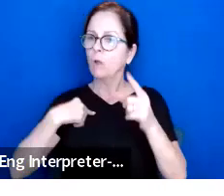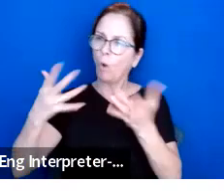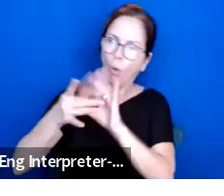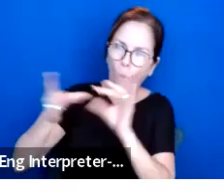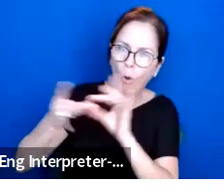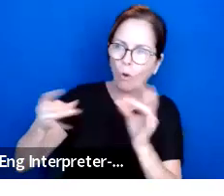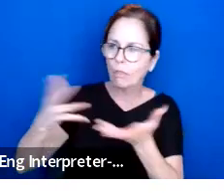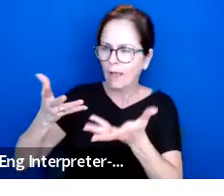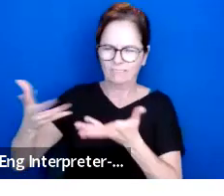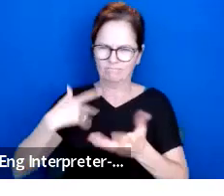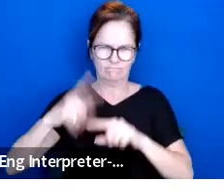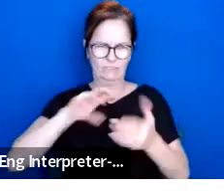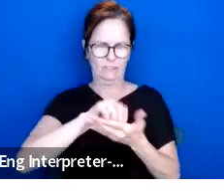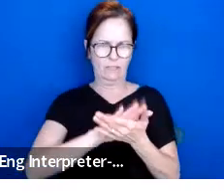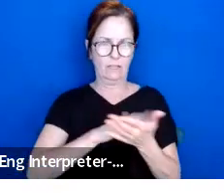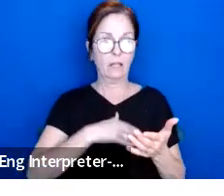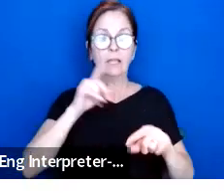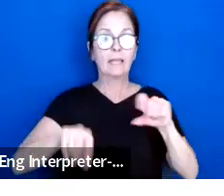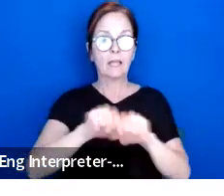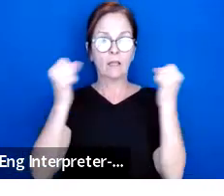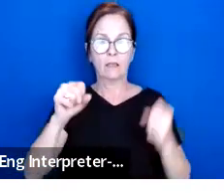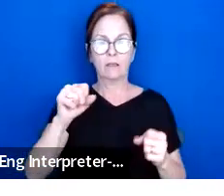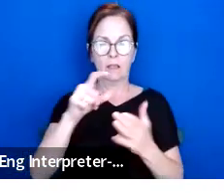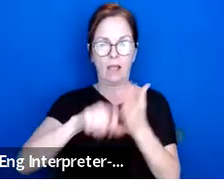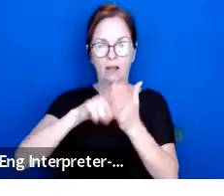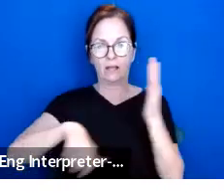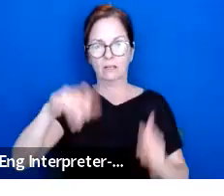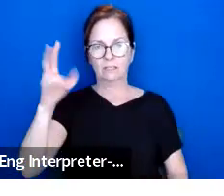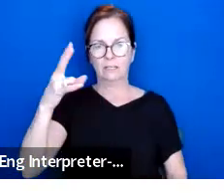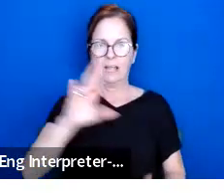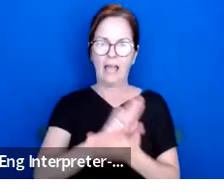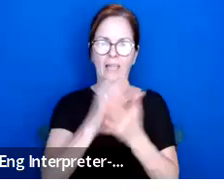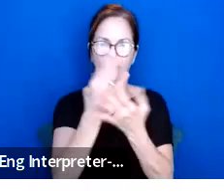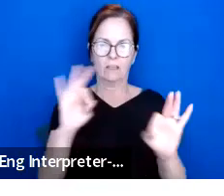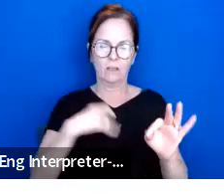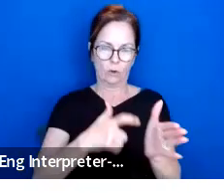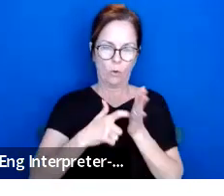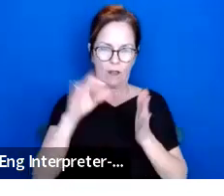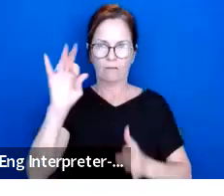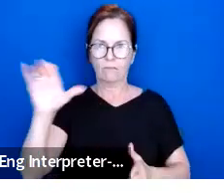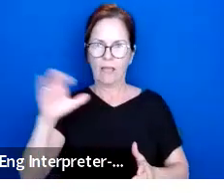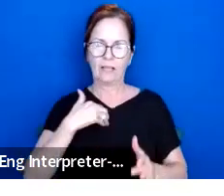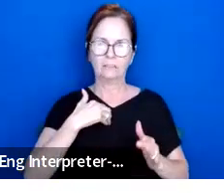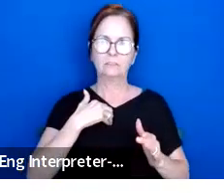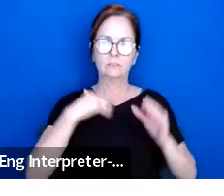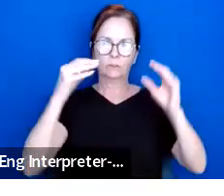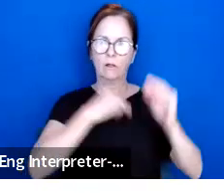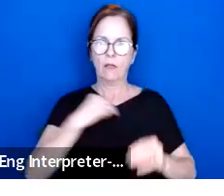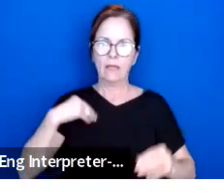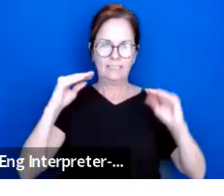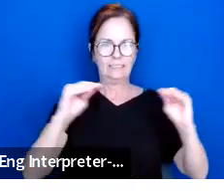May not violate article 17 academic freedom by requiring a faculty member to teach a specific text or topics in a specific order.